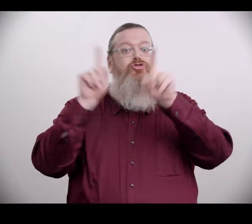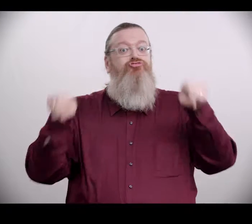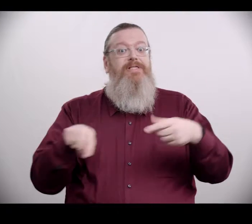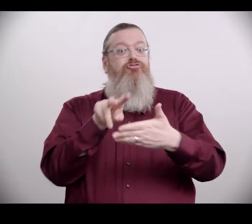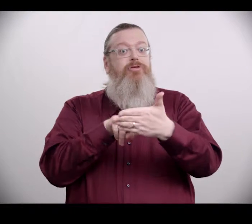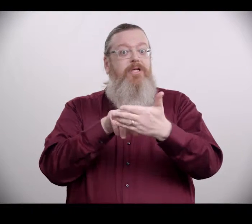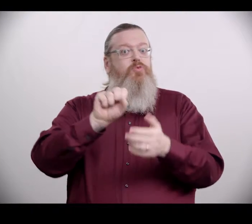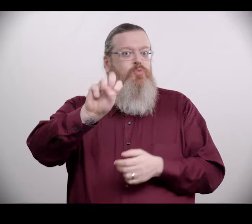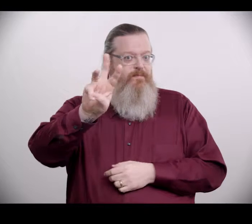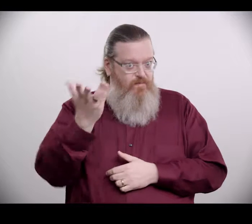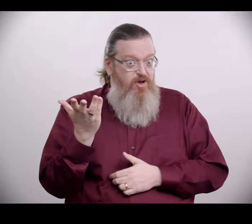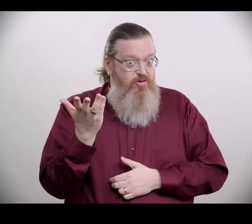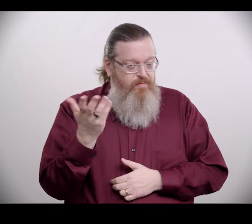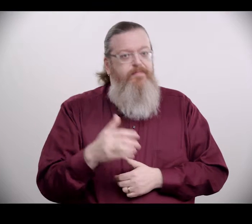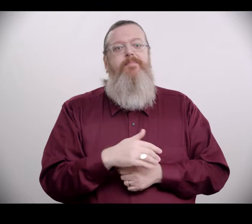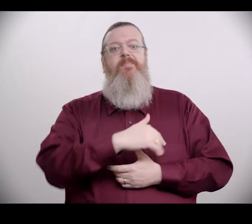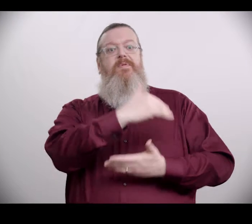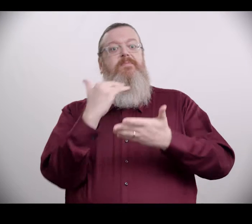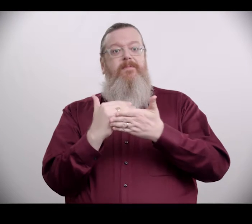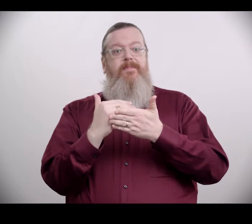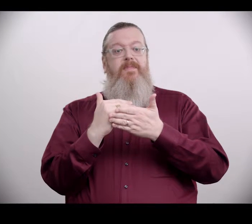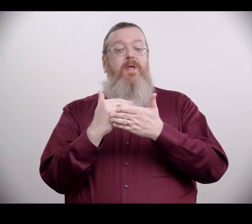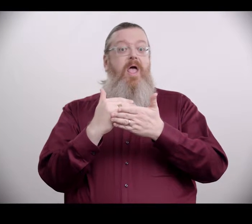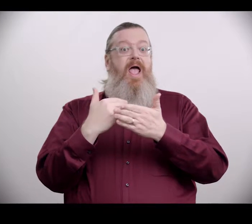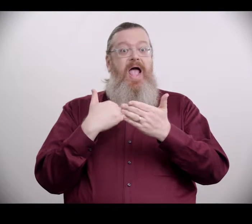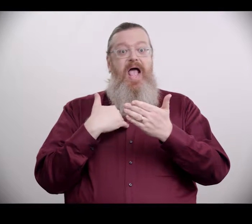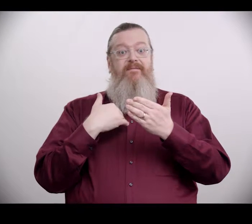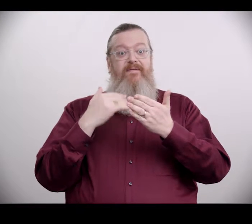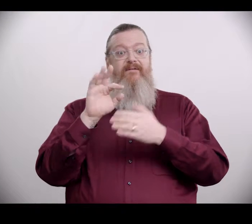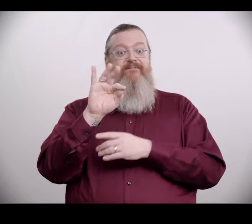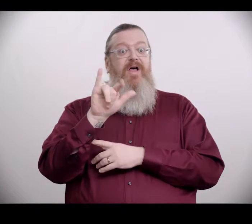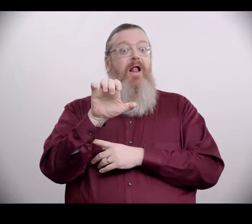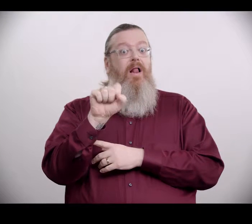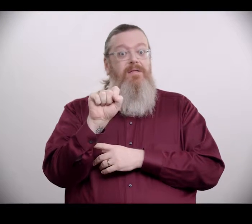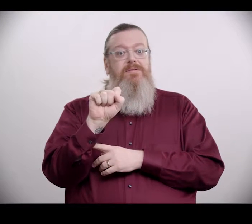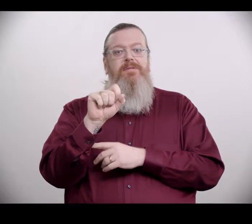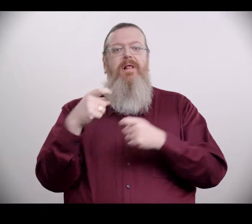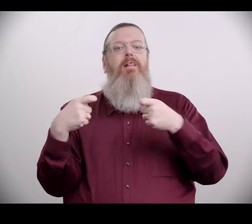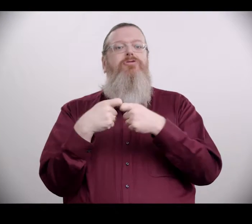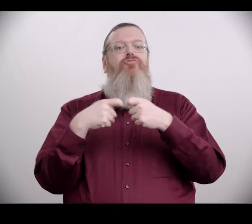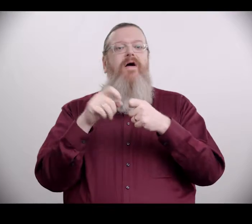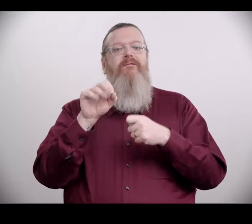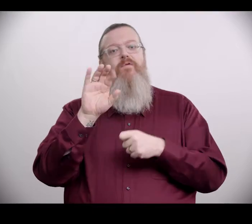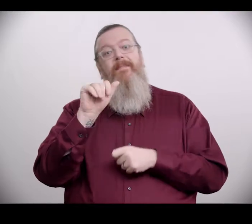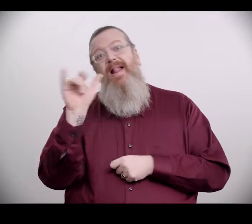* Files in an electronic format such as Word or Adobe documents, or